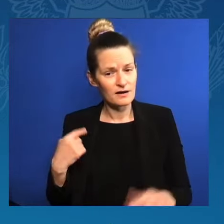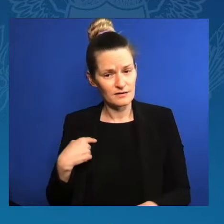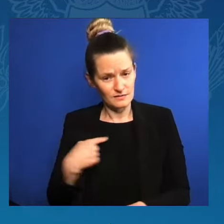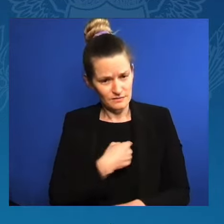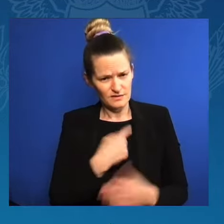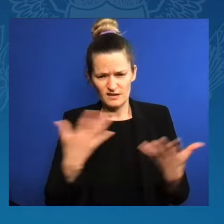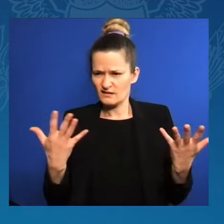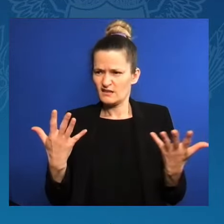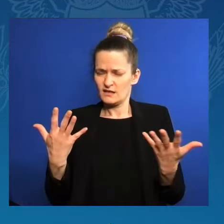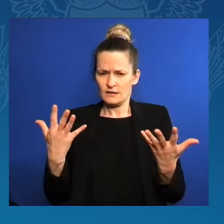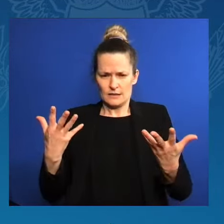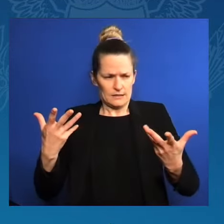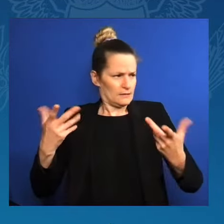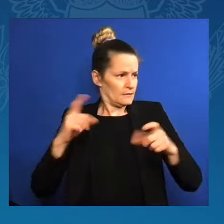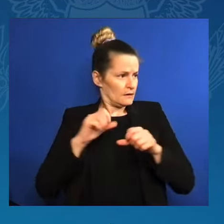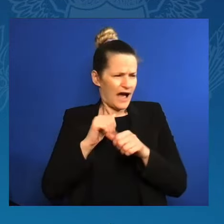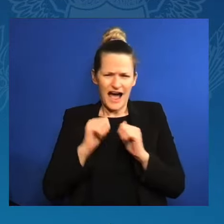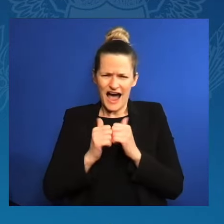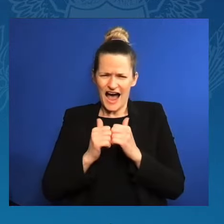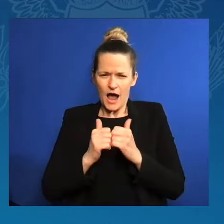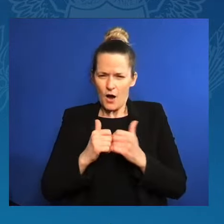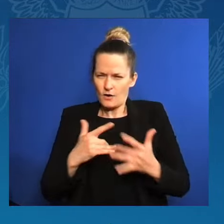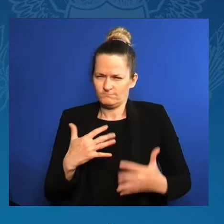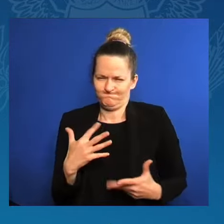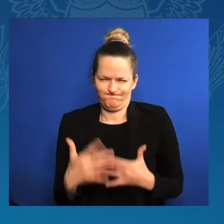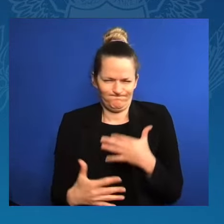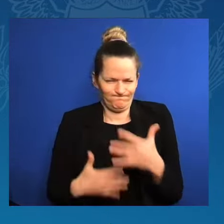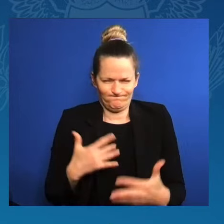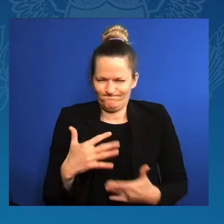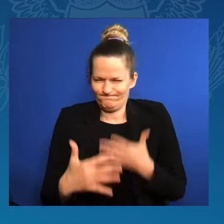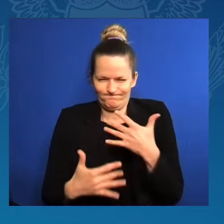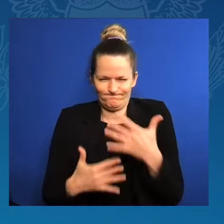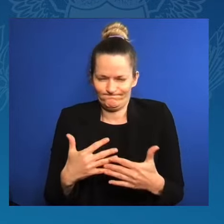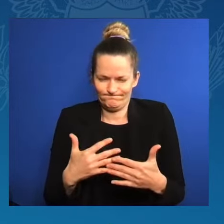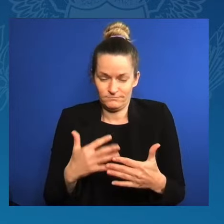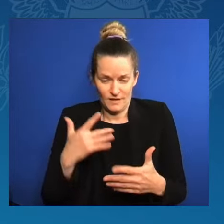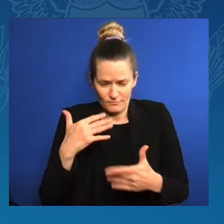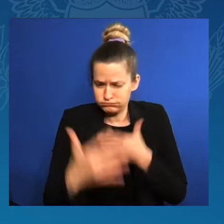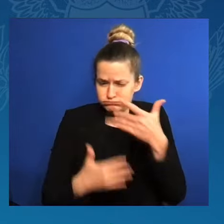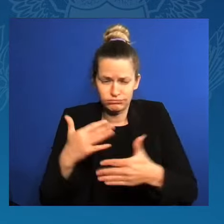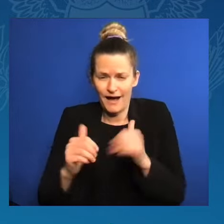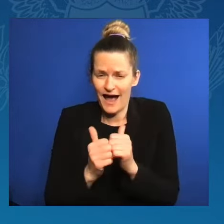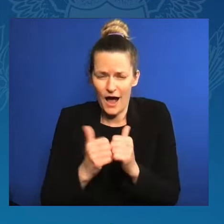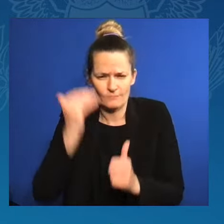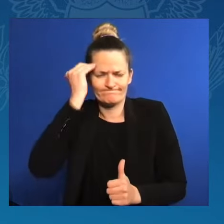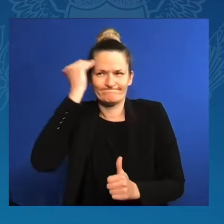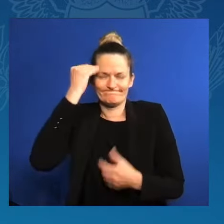and we stand knowing what we must fight for and what's at stake.